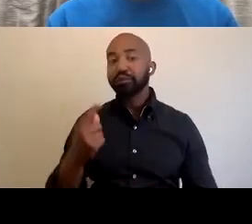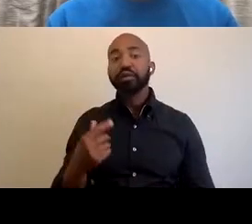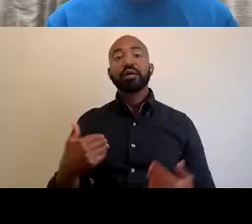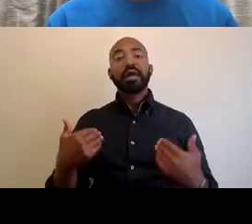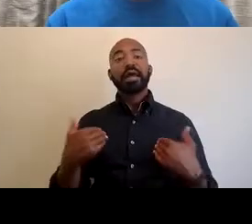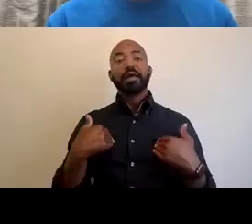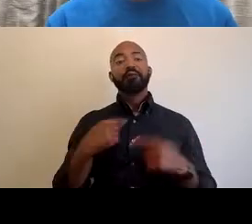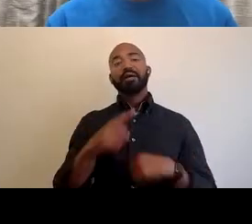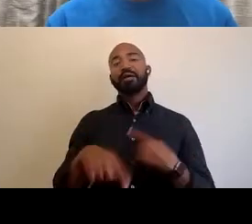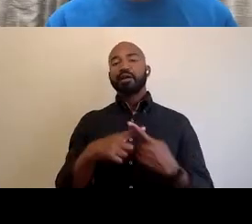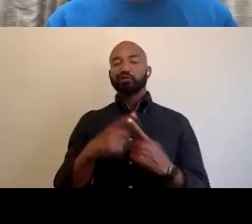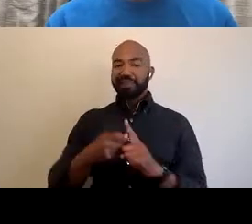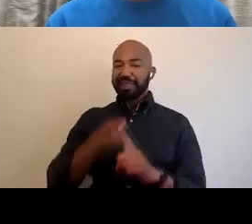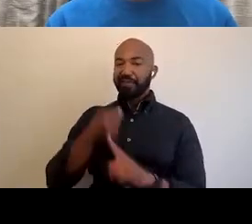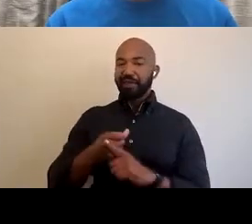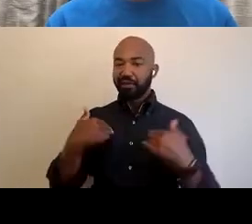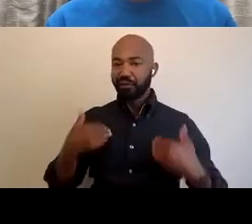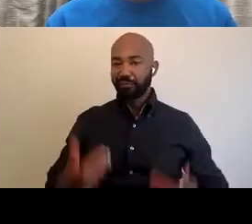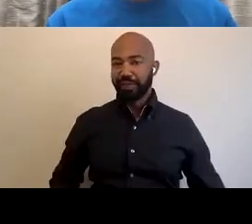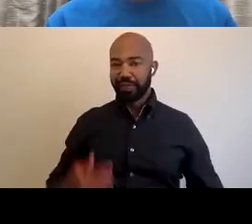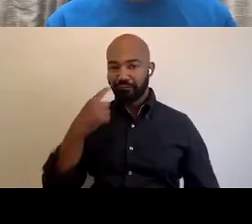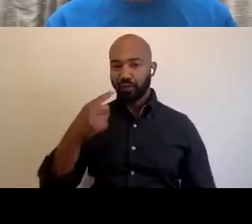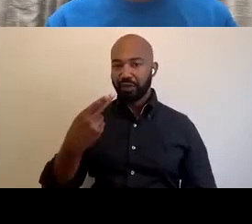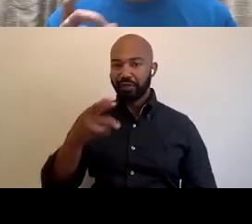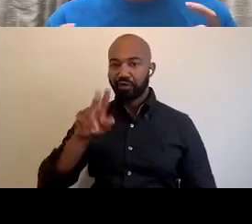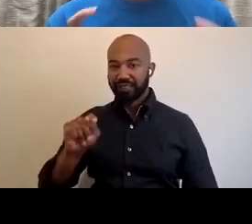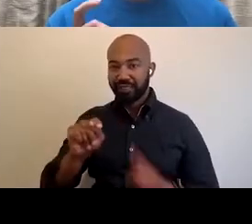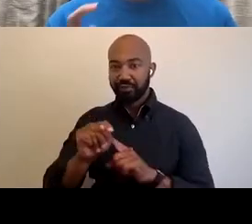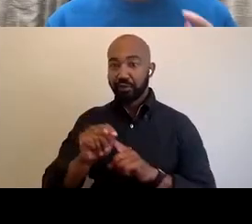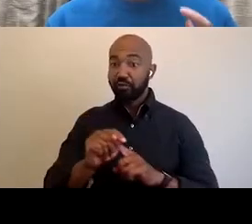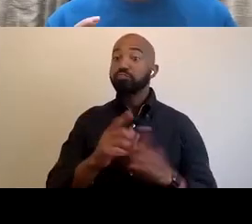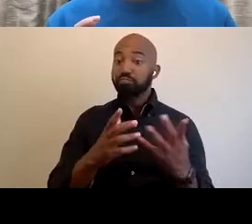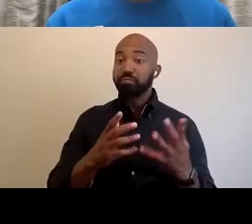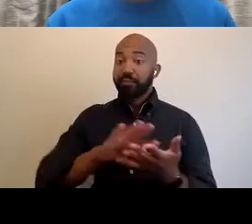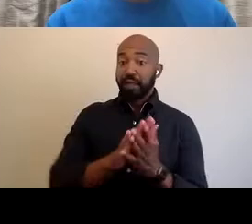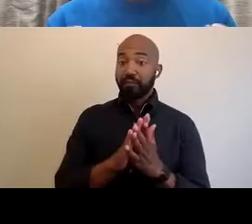of hormone replacement therapy as well as the risks. And those are both really important concepts